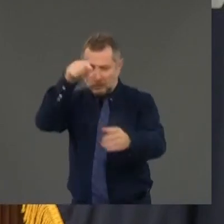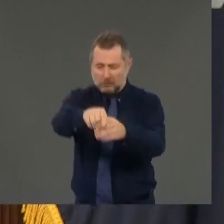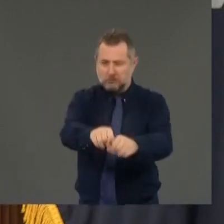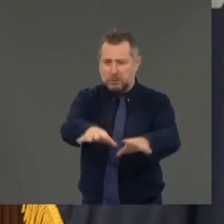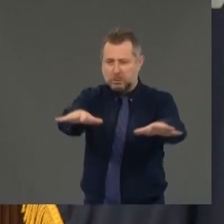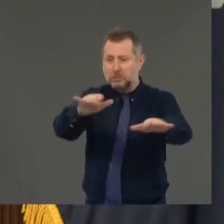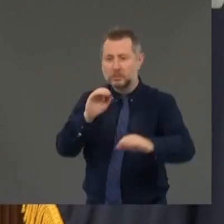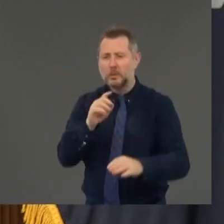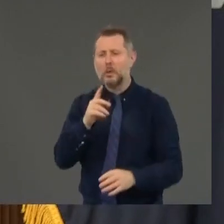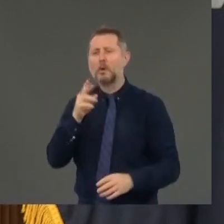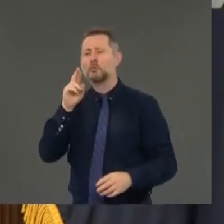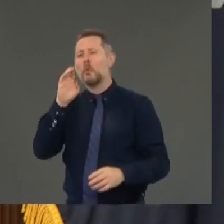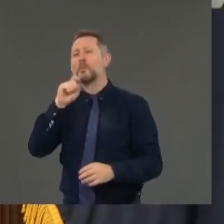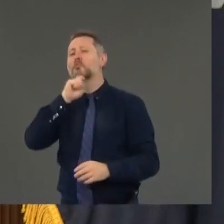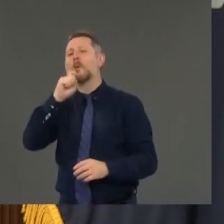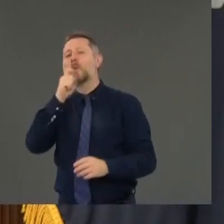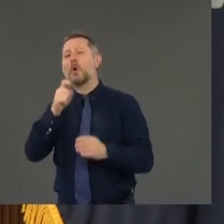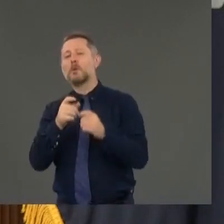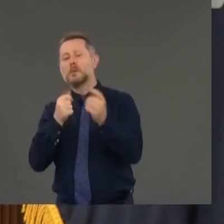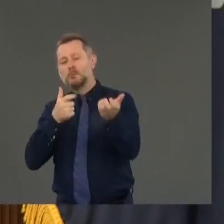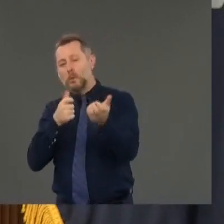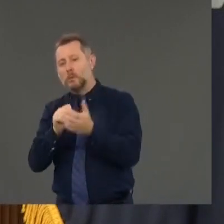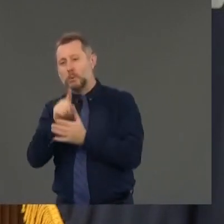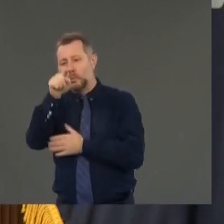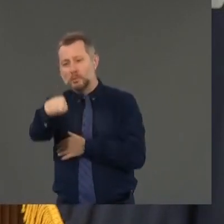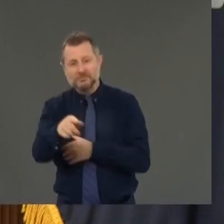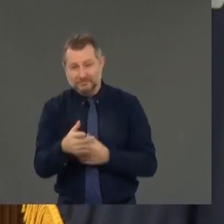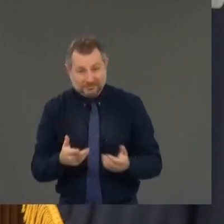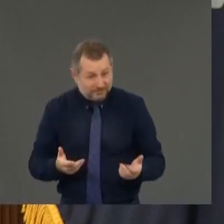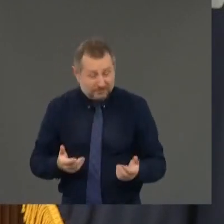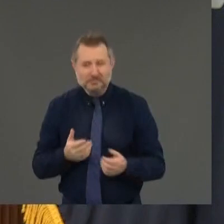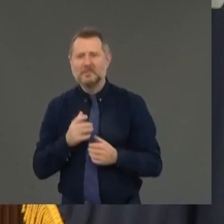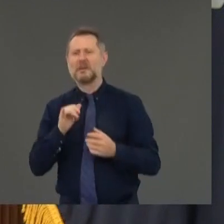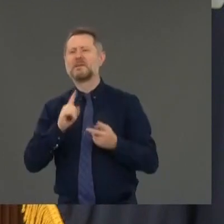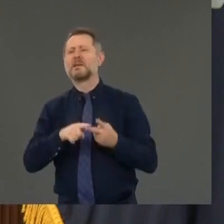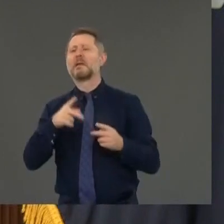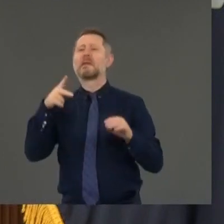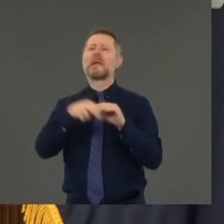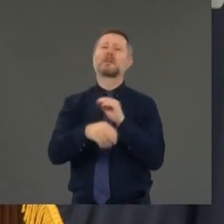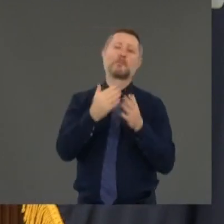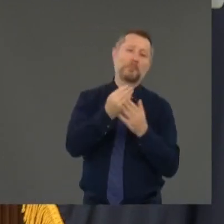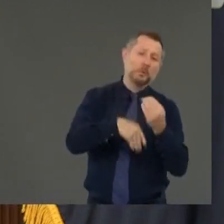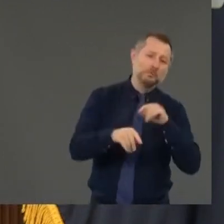NO TEAR GAS, NO RUBBER BULLETS,